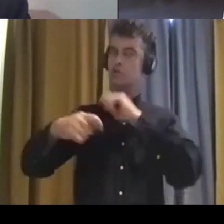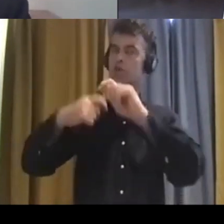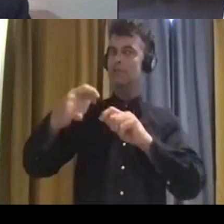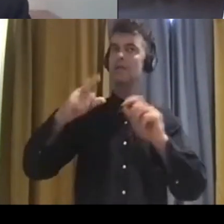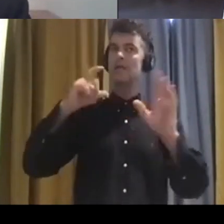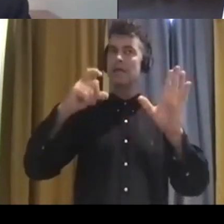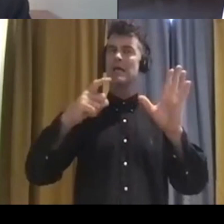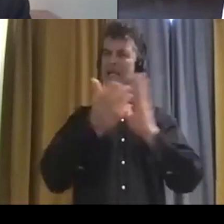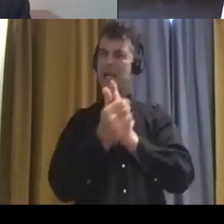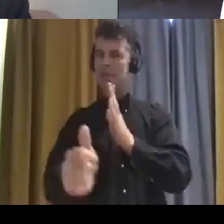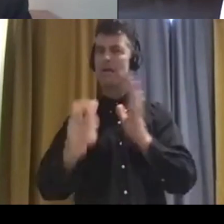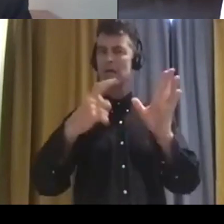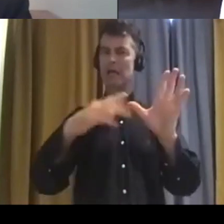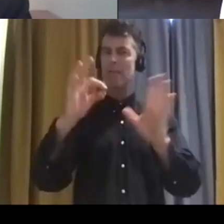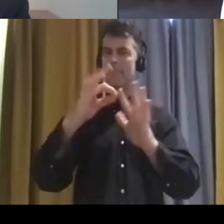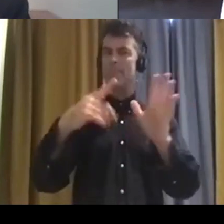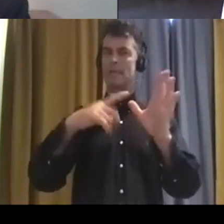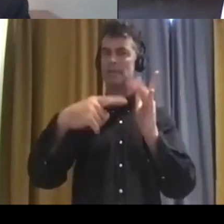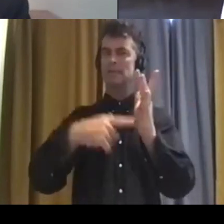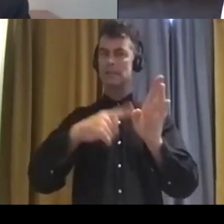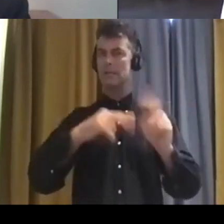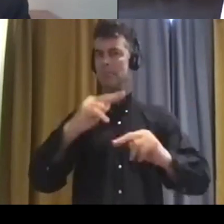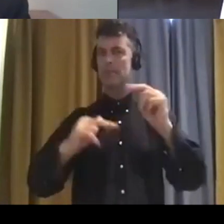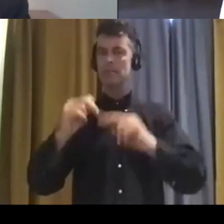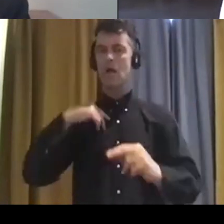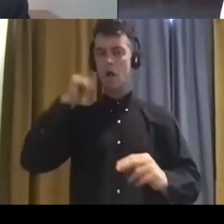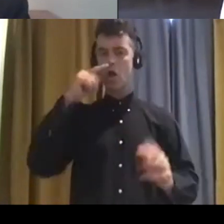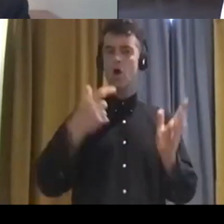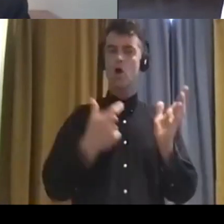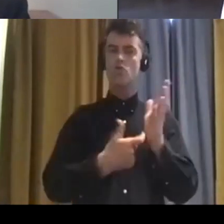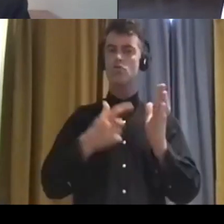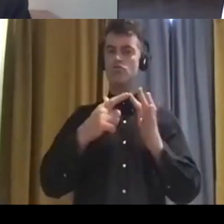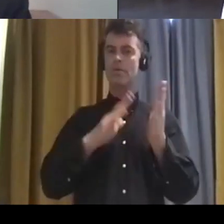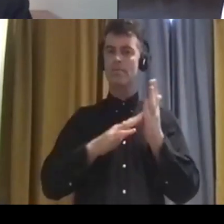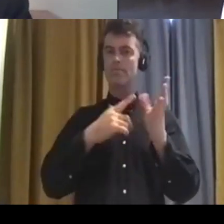building and Rachel spoke and I know Remarkable had some great solutions, tech solutions in